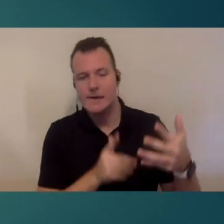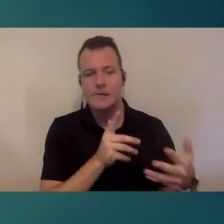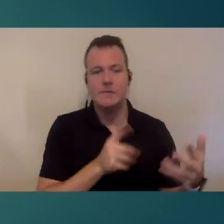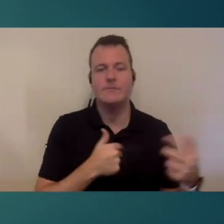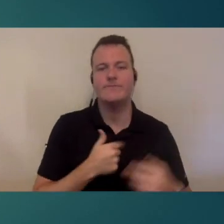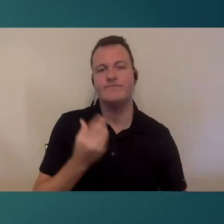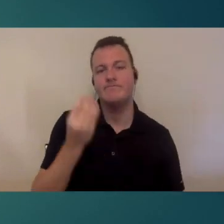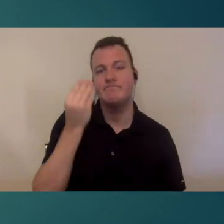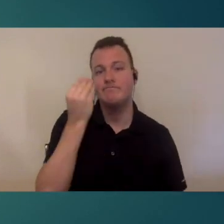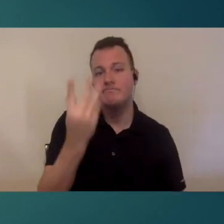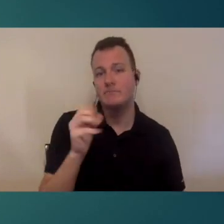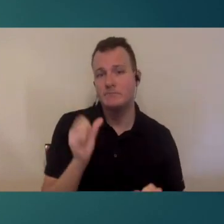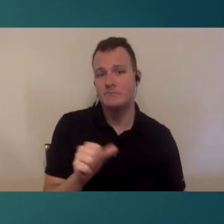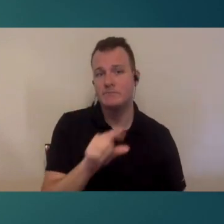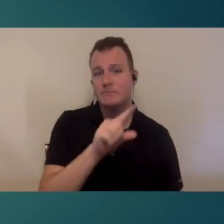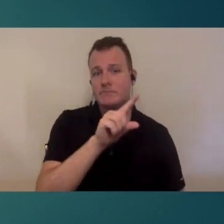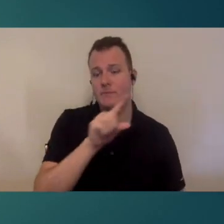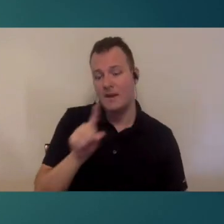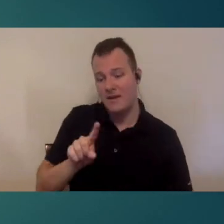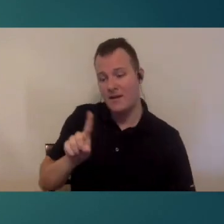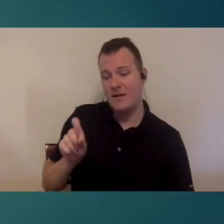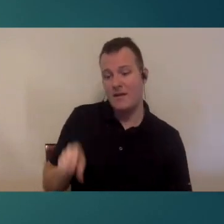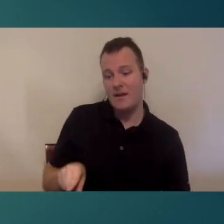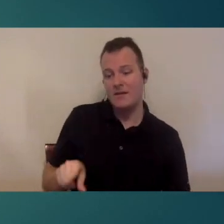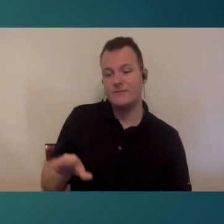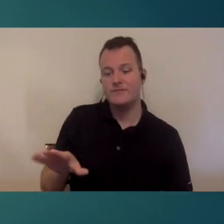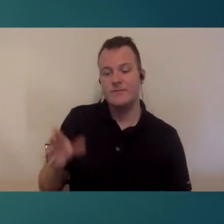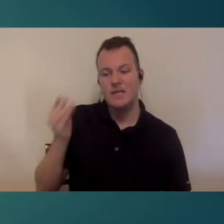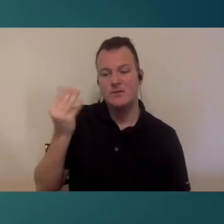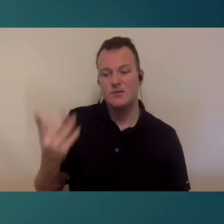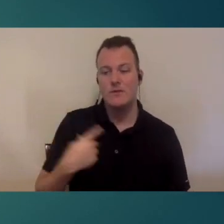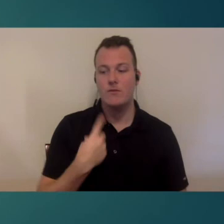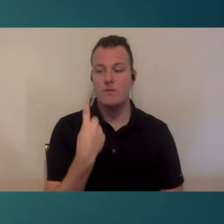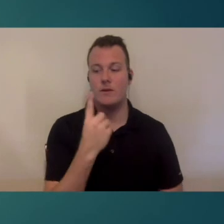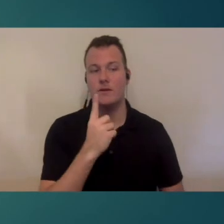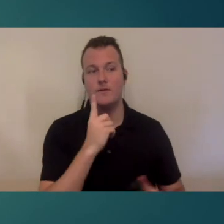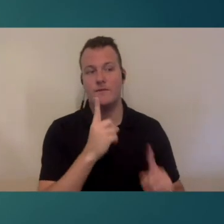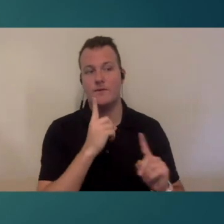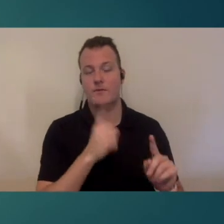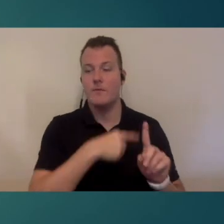is you can ask that position that, 'Hey I've got an interview in a month. I'd